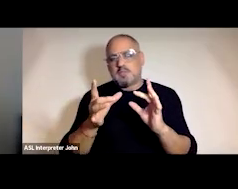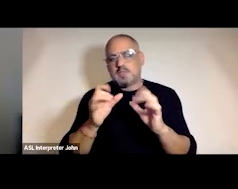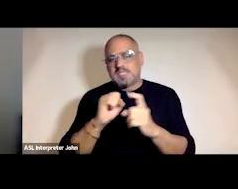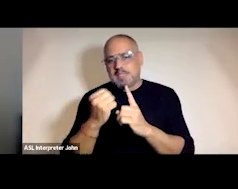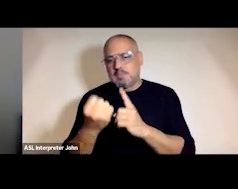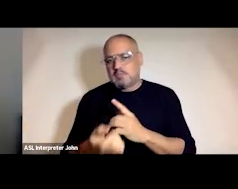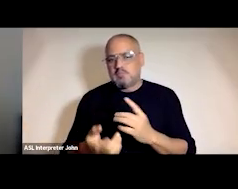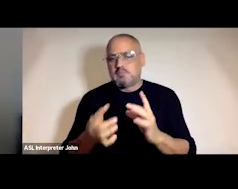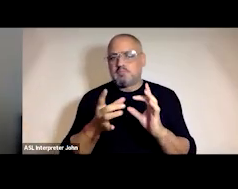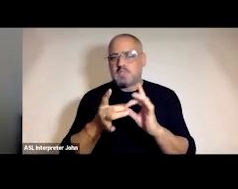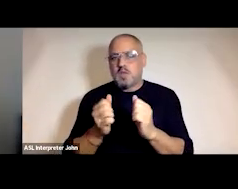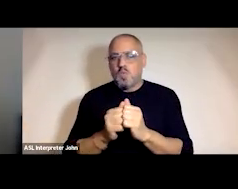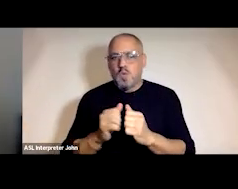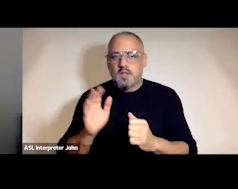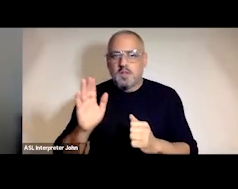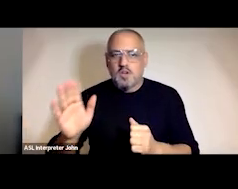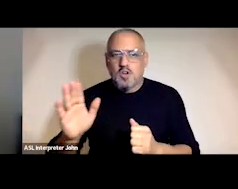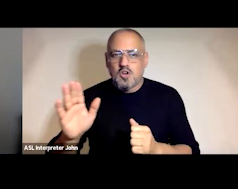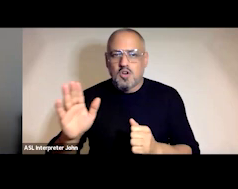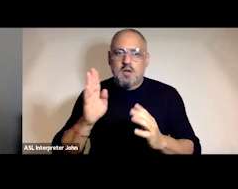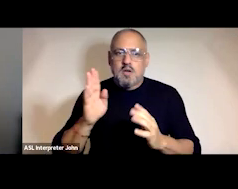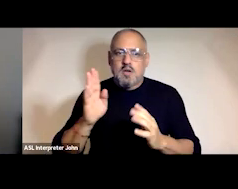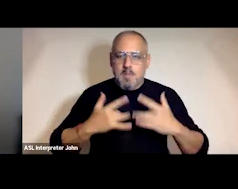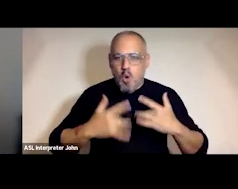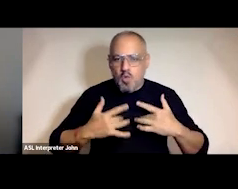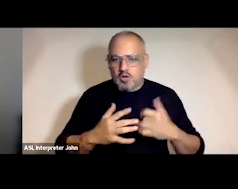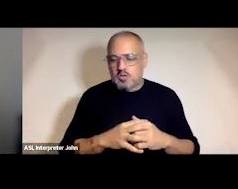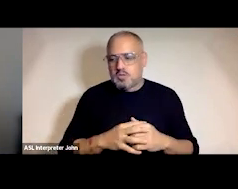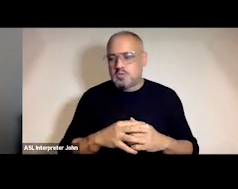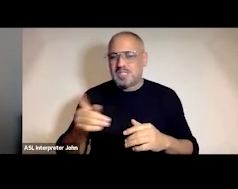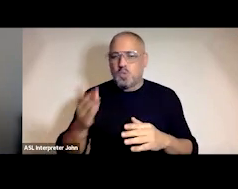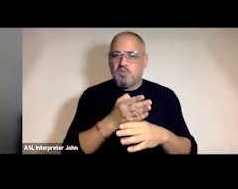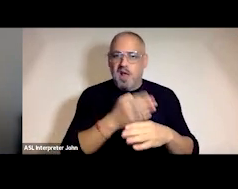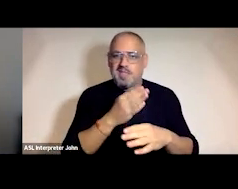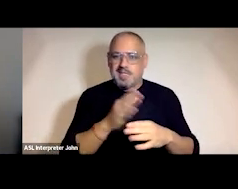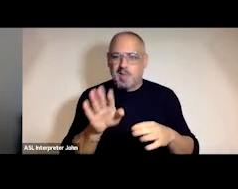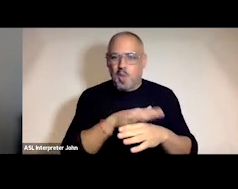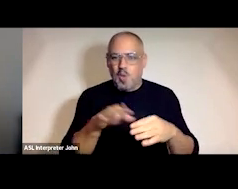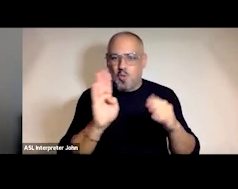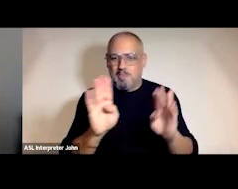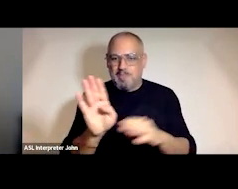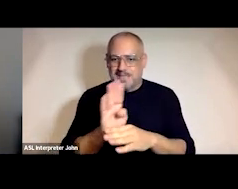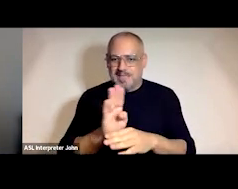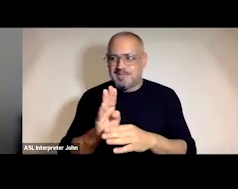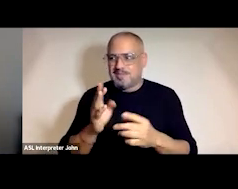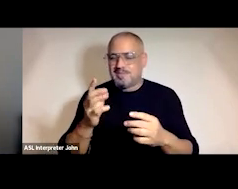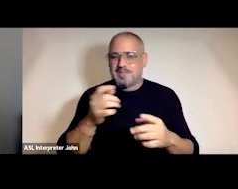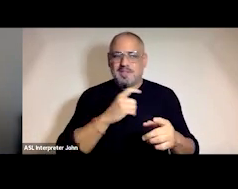and she was harassing patrons of a local business and the police were called, and she ended up getting taken to